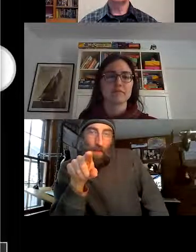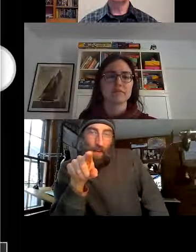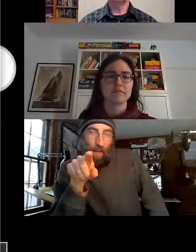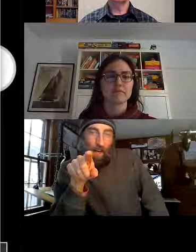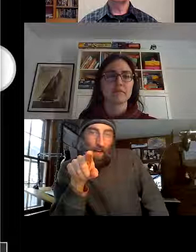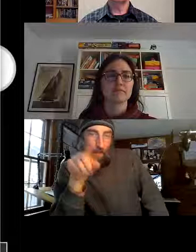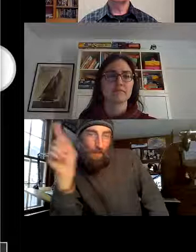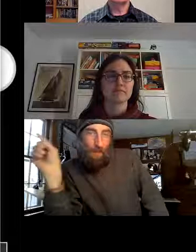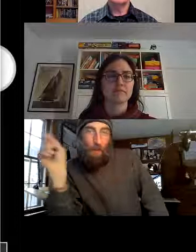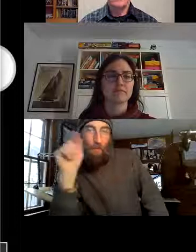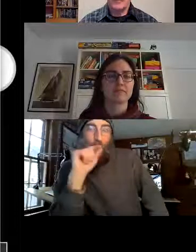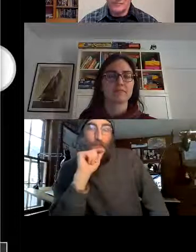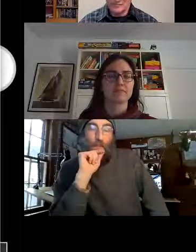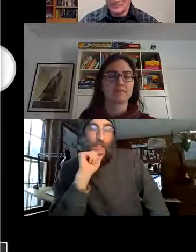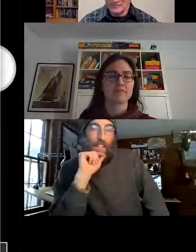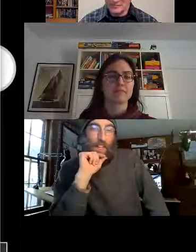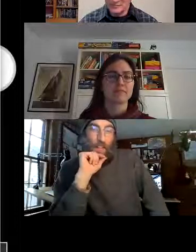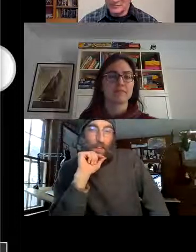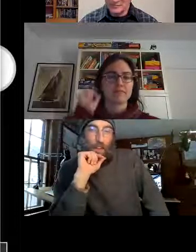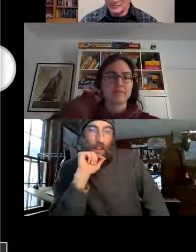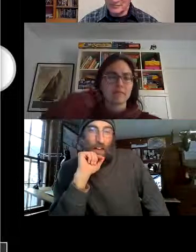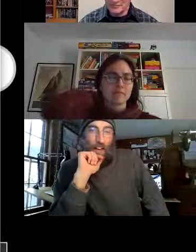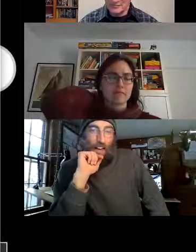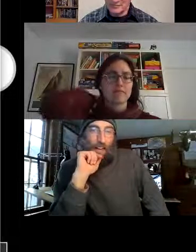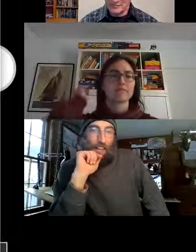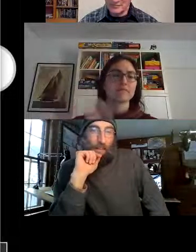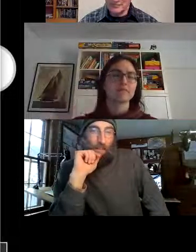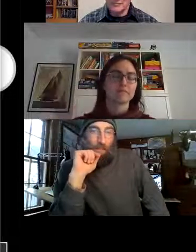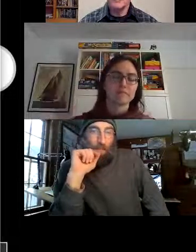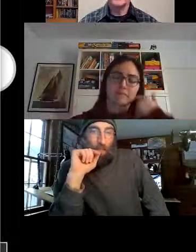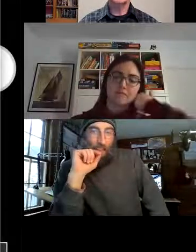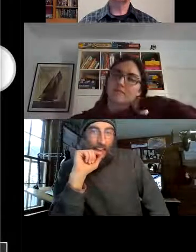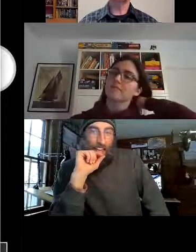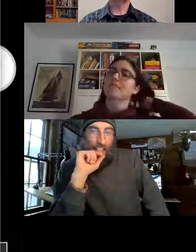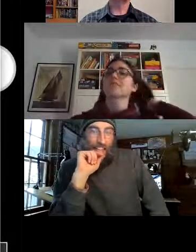family, uh, I believe they were up in Bradford, the next town over, and um and